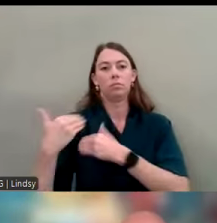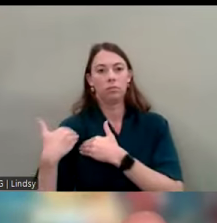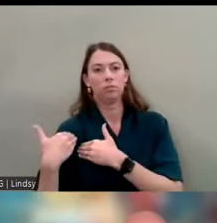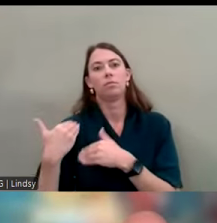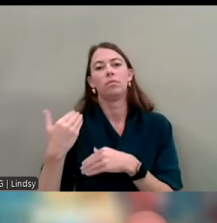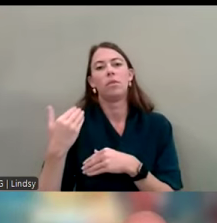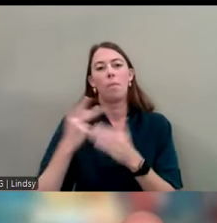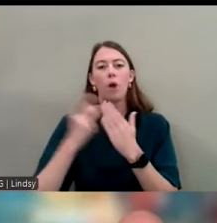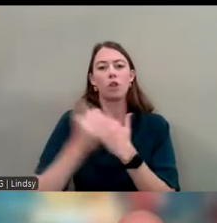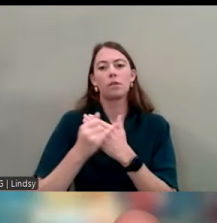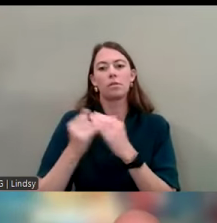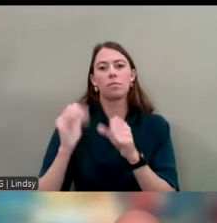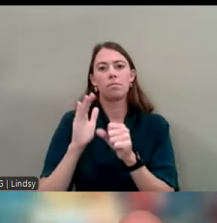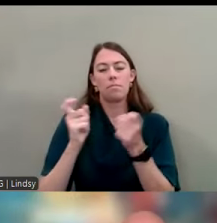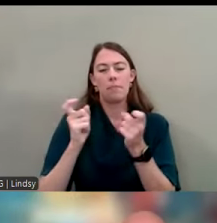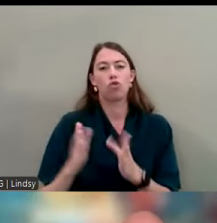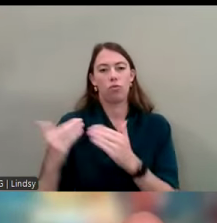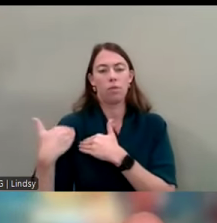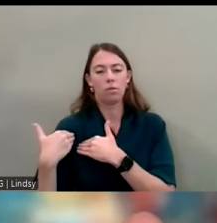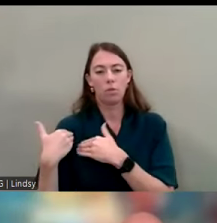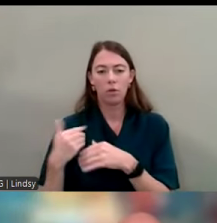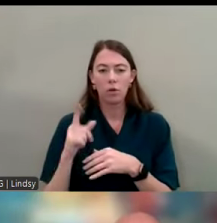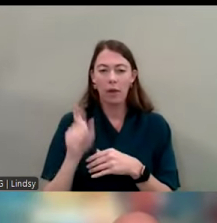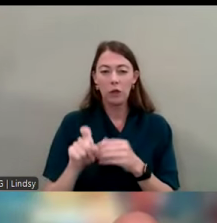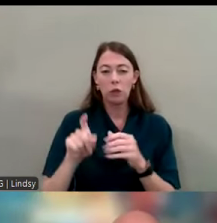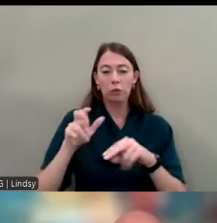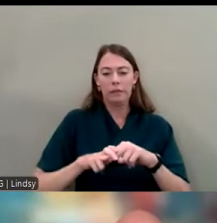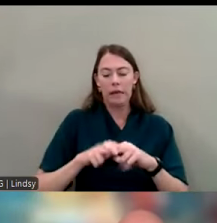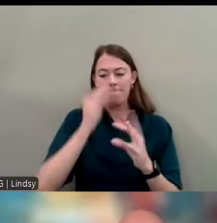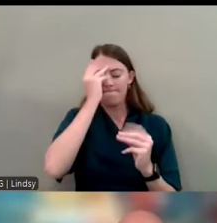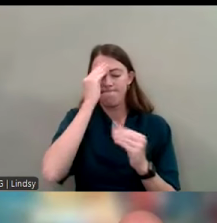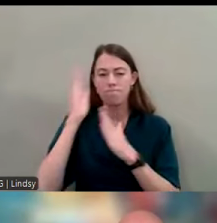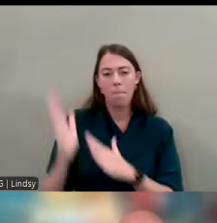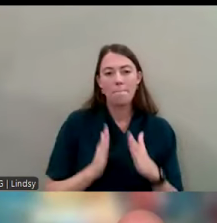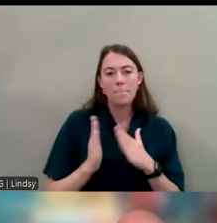and to start to plan the work to be done. And that often starts with, of course, reviewing